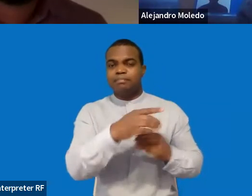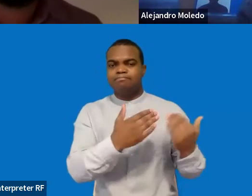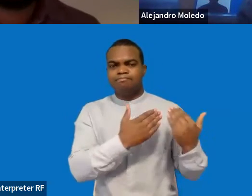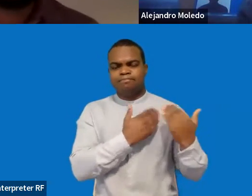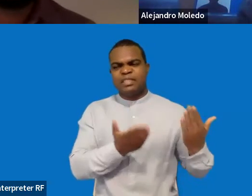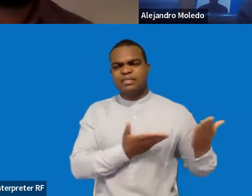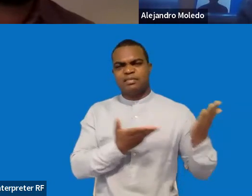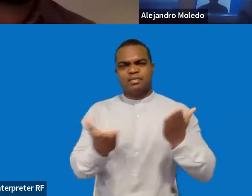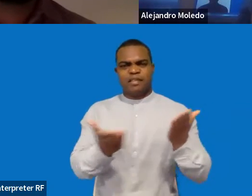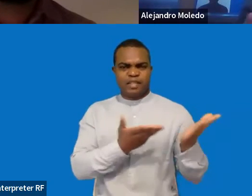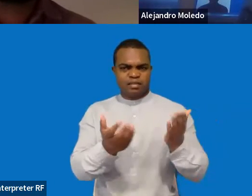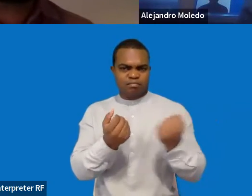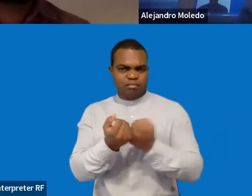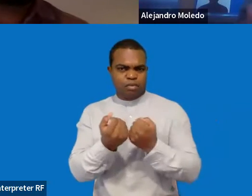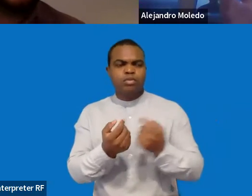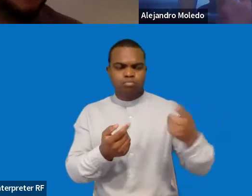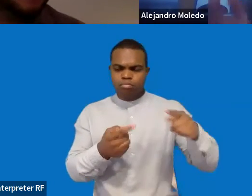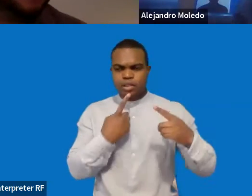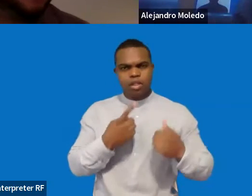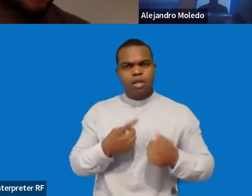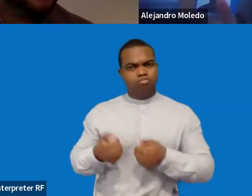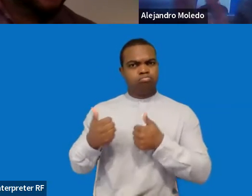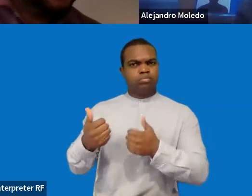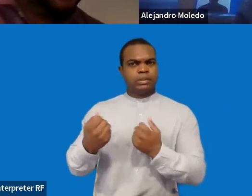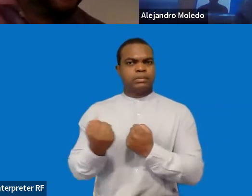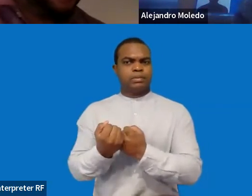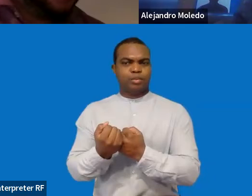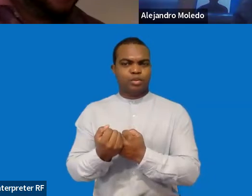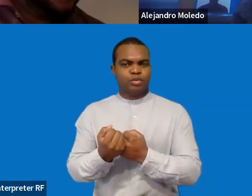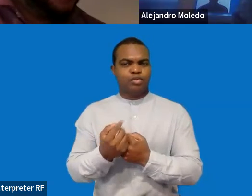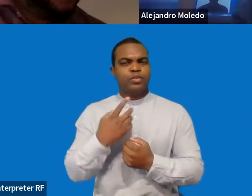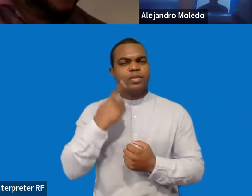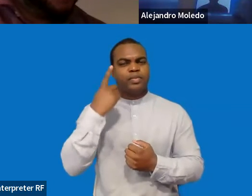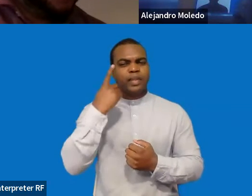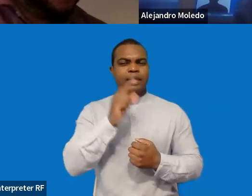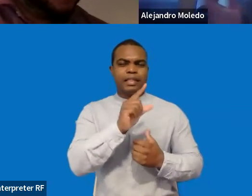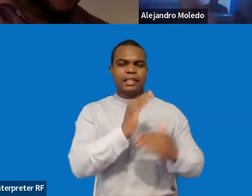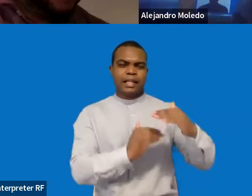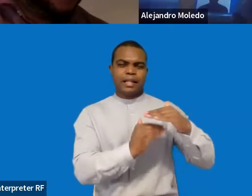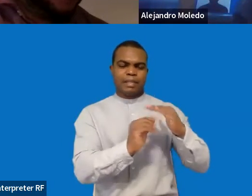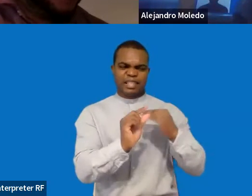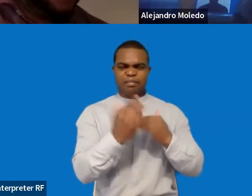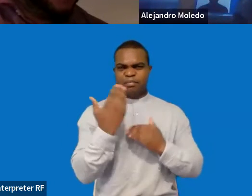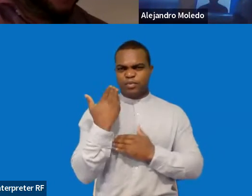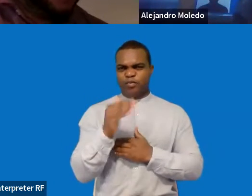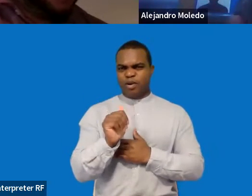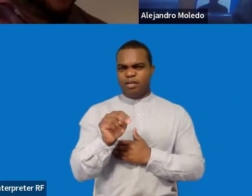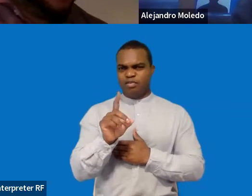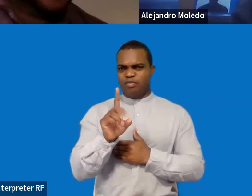focusing just on culture, leisure, sports, tourism and not much.